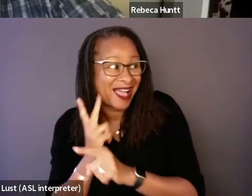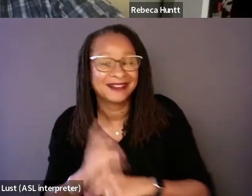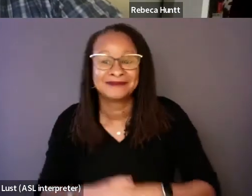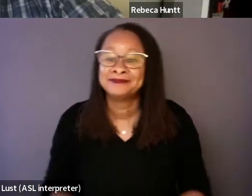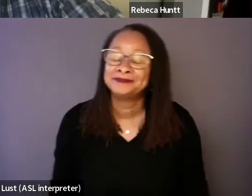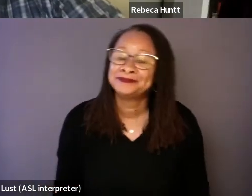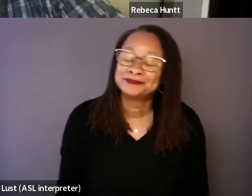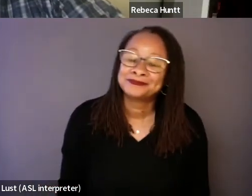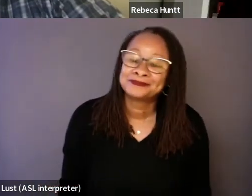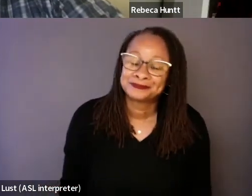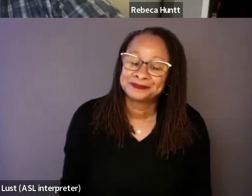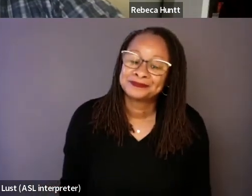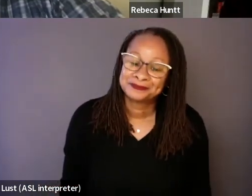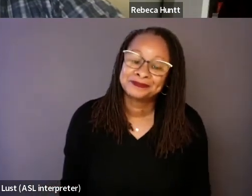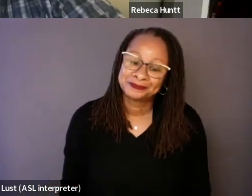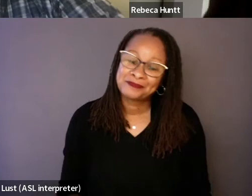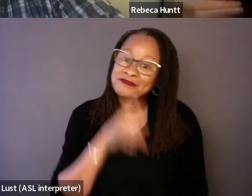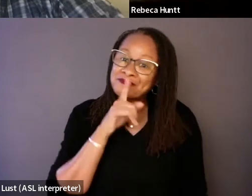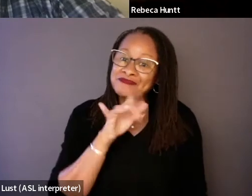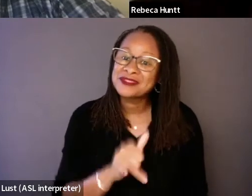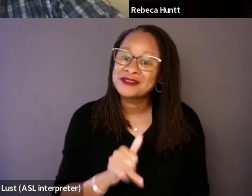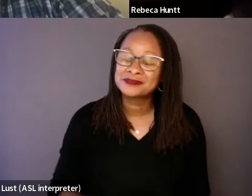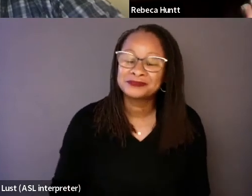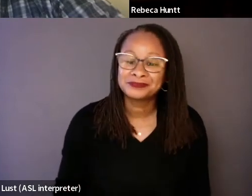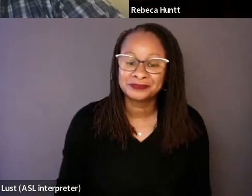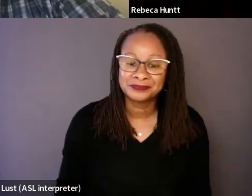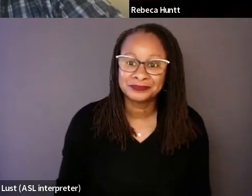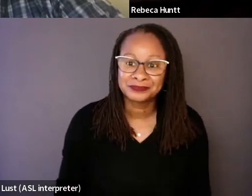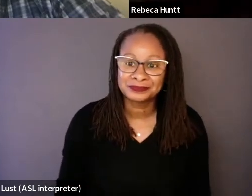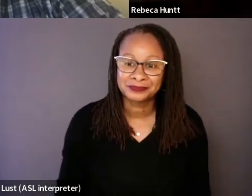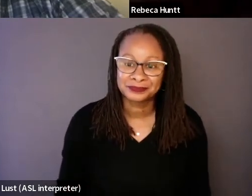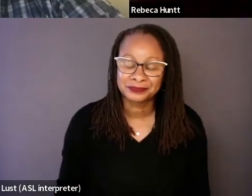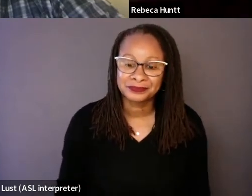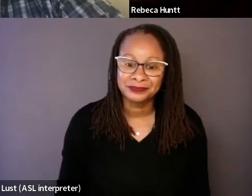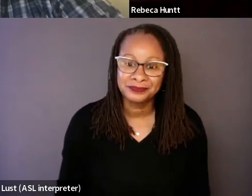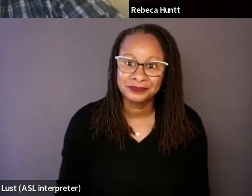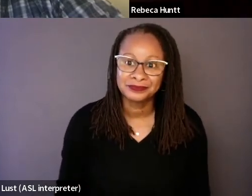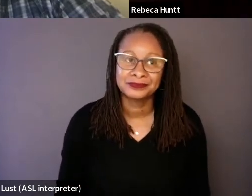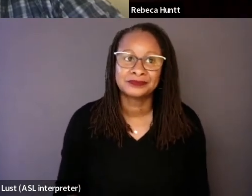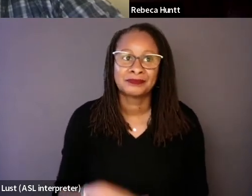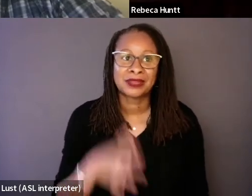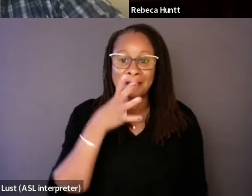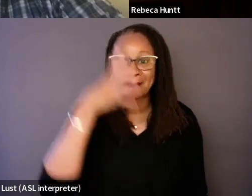And it was a really -- it was like -- because it -- my parents inevitably were going to be